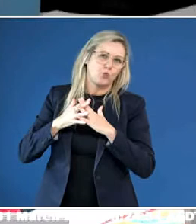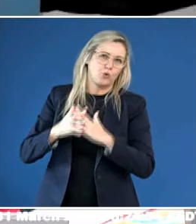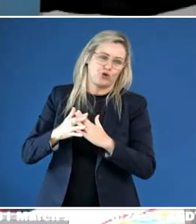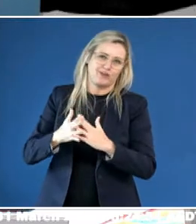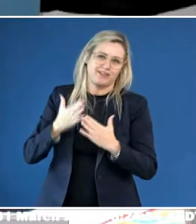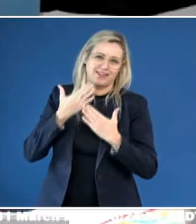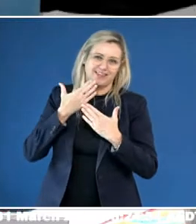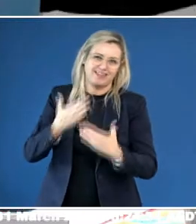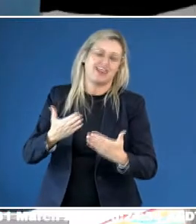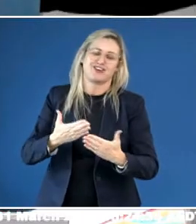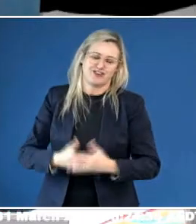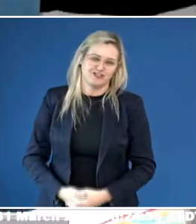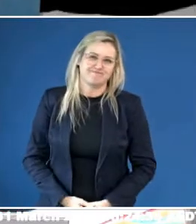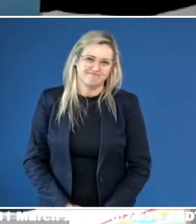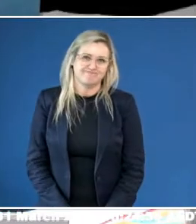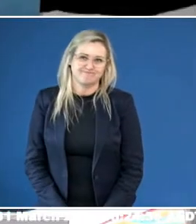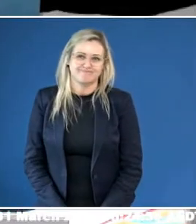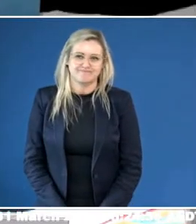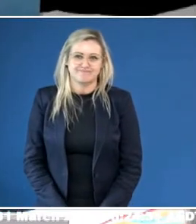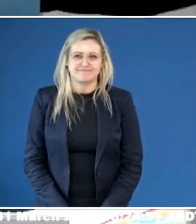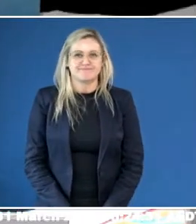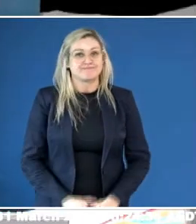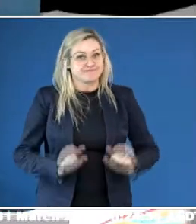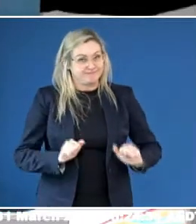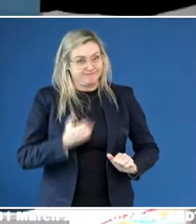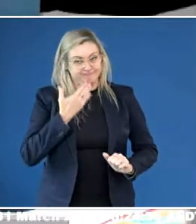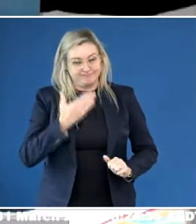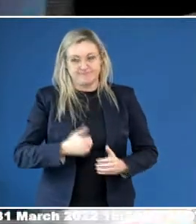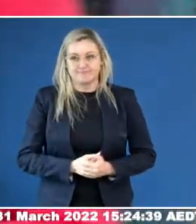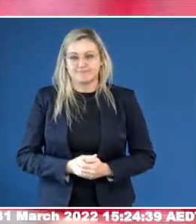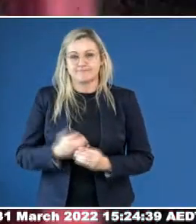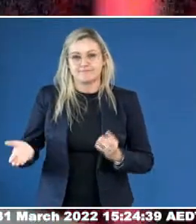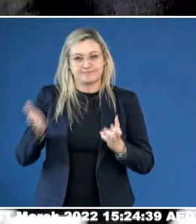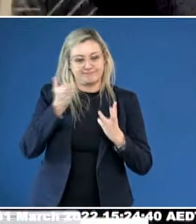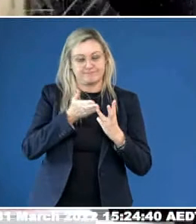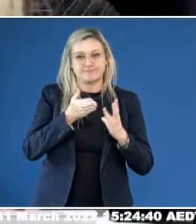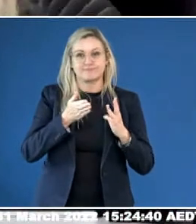Thank you. CHAIR: Thank you. Commissioner Bennett? Do you have any questions or comments?